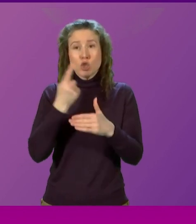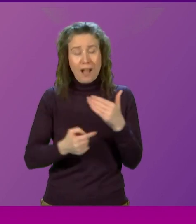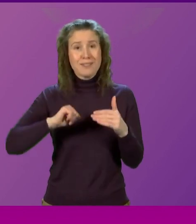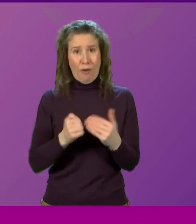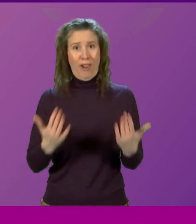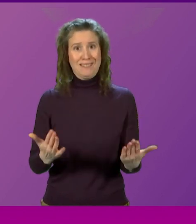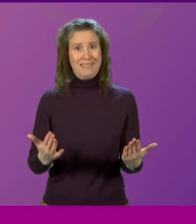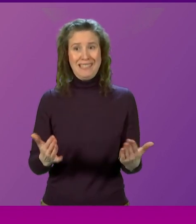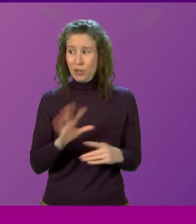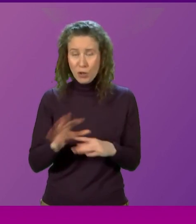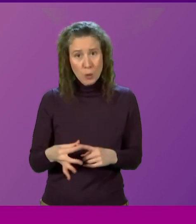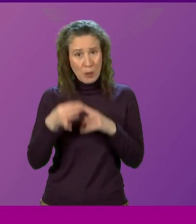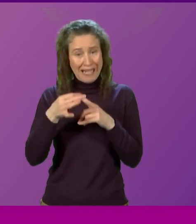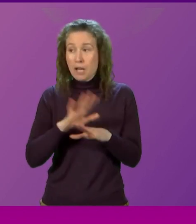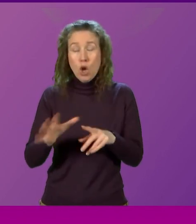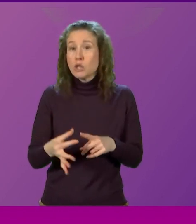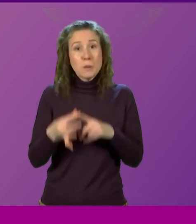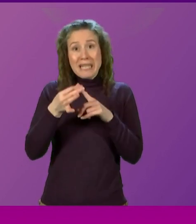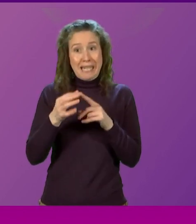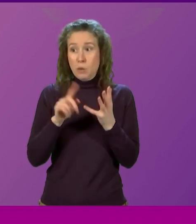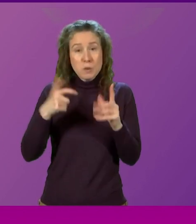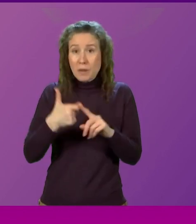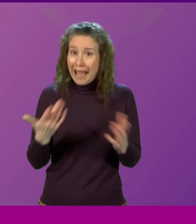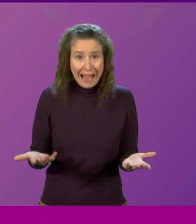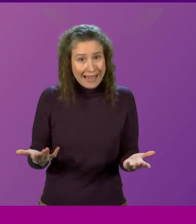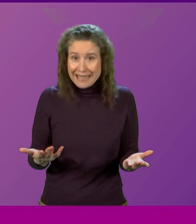Scotland and that they are not even unique to the United Kingdom right now.